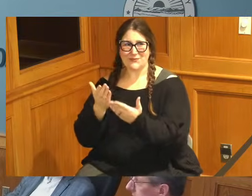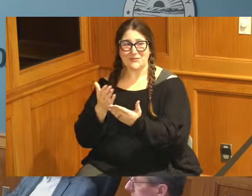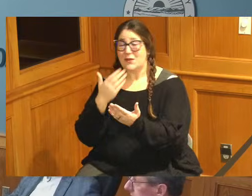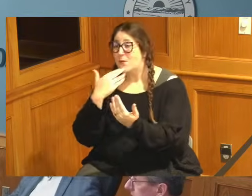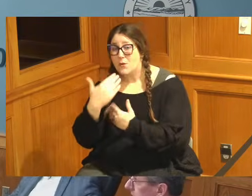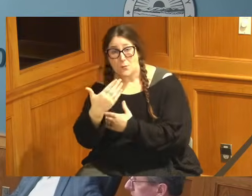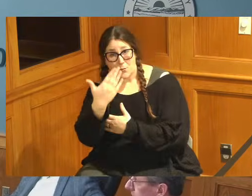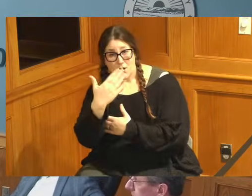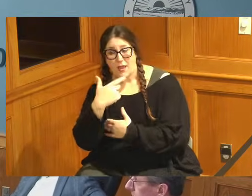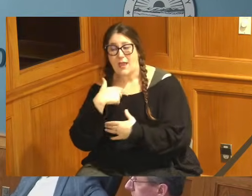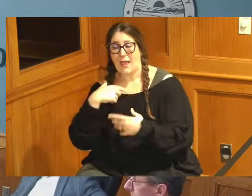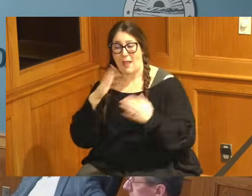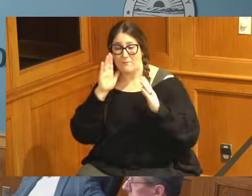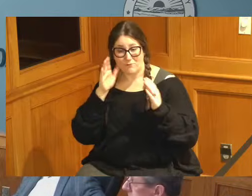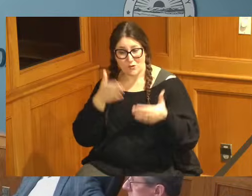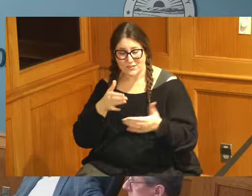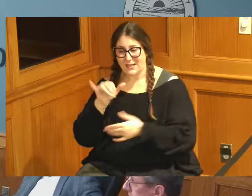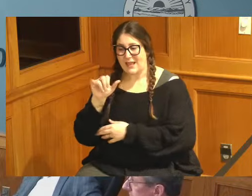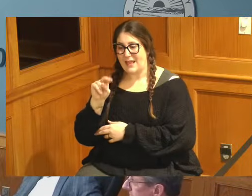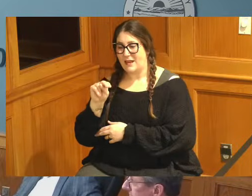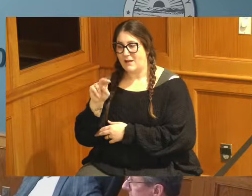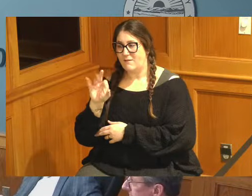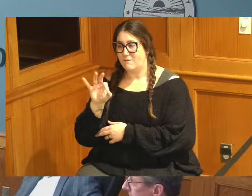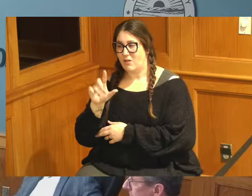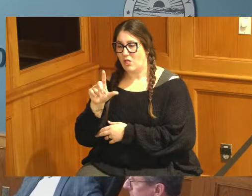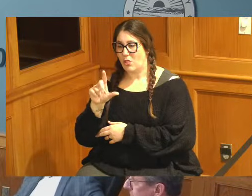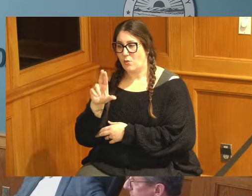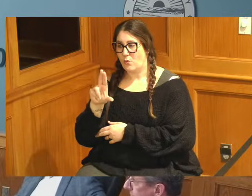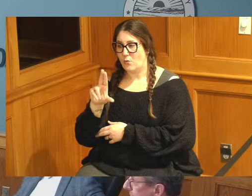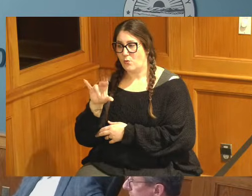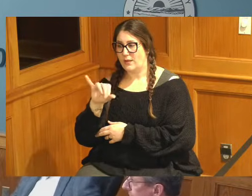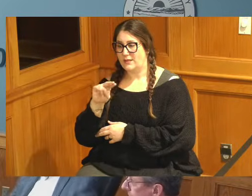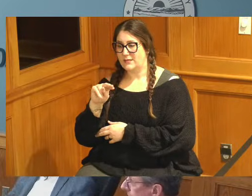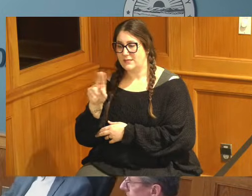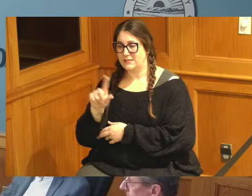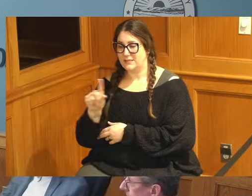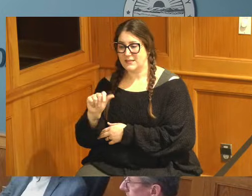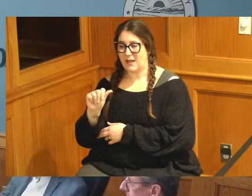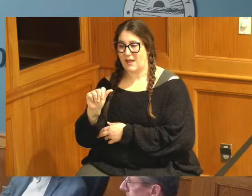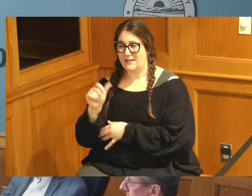on influenza today. Okay. And I appreciate the opportunity. It has been a a few few